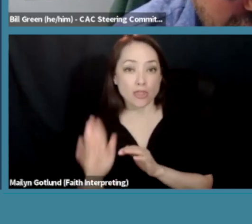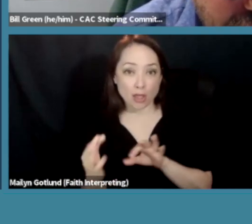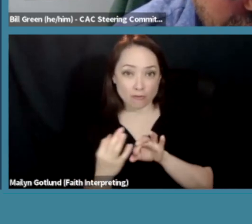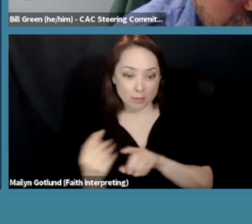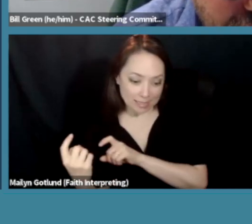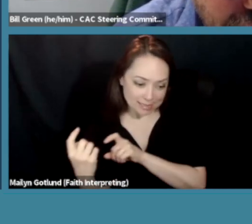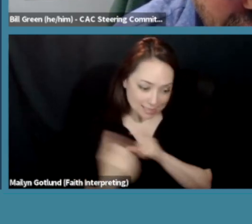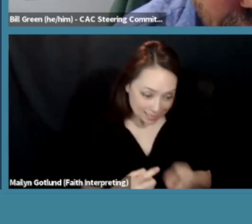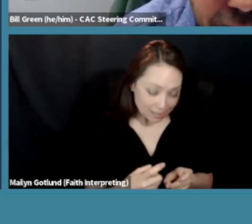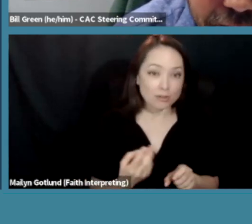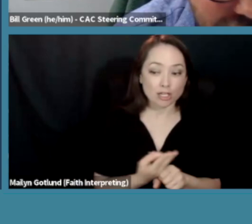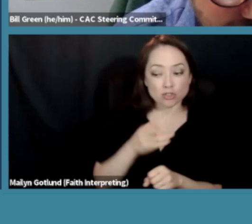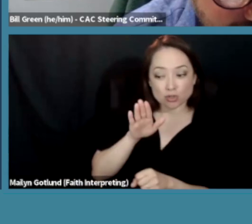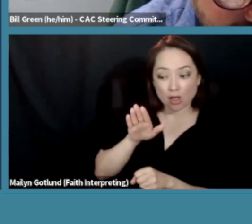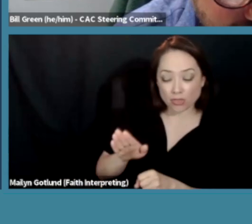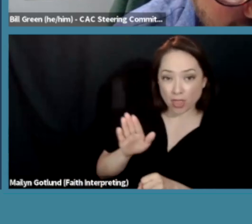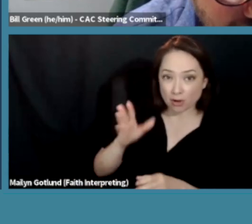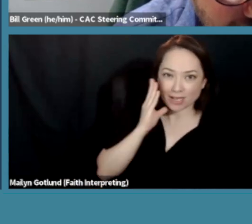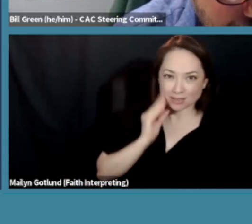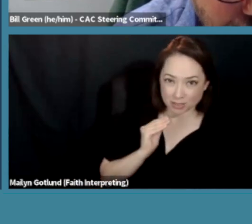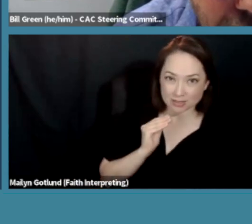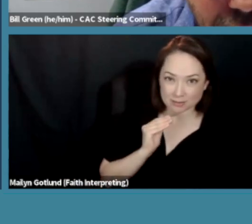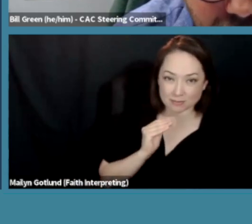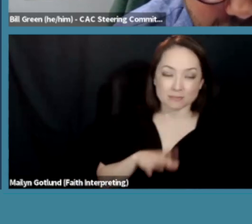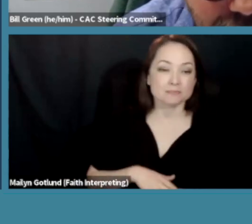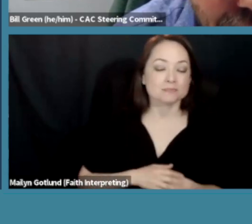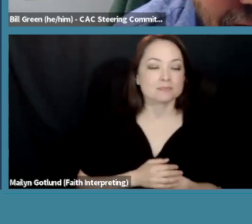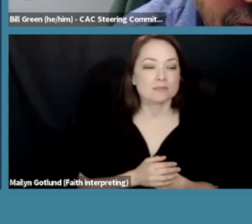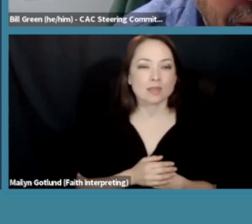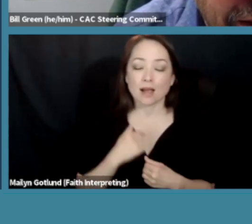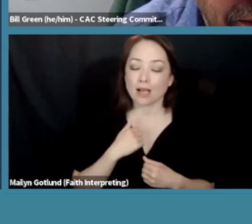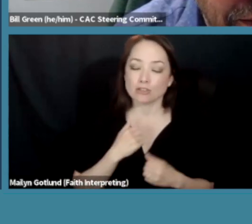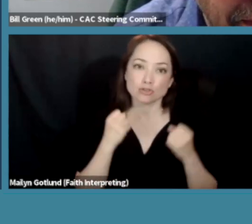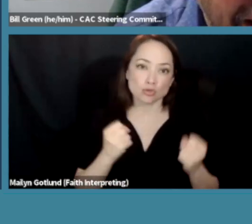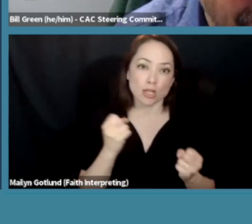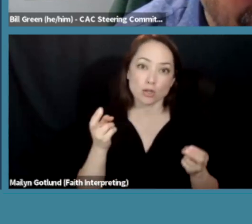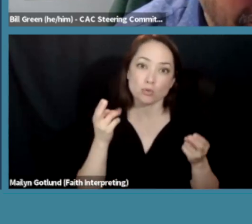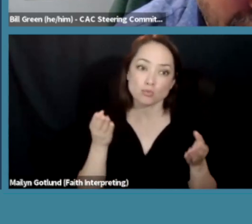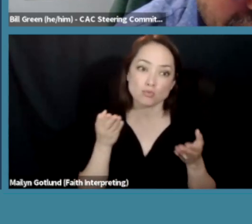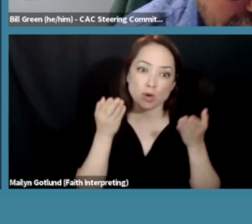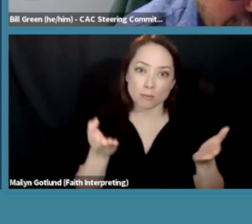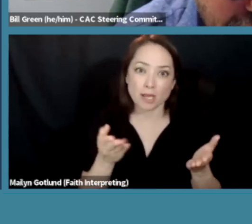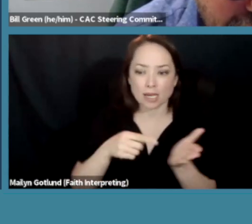and to use their lived experience. I highly recommend, when possible, to pay people for their time